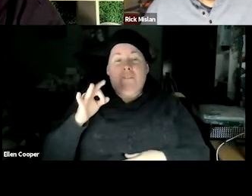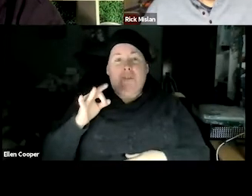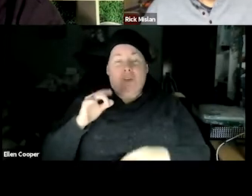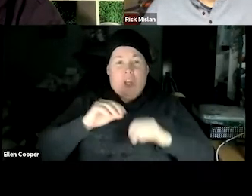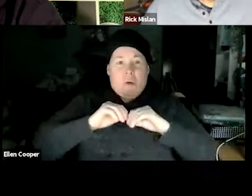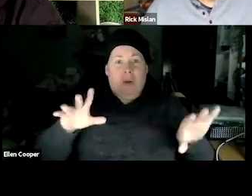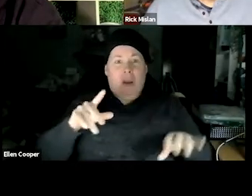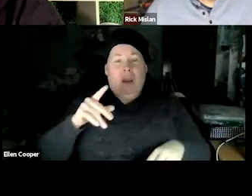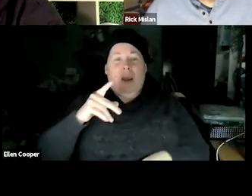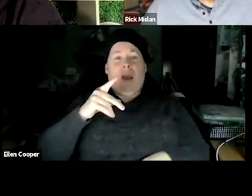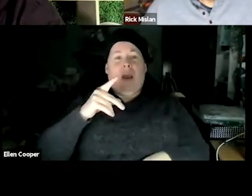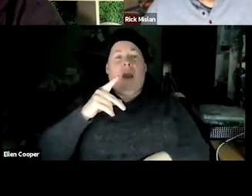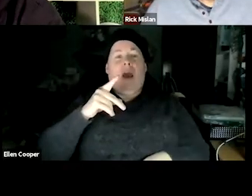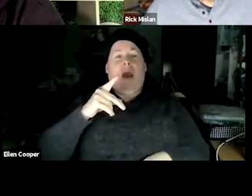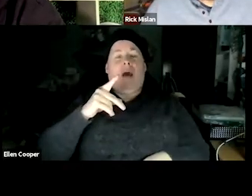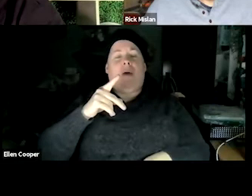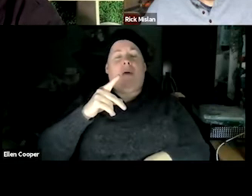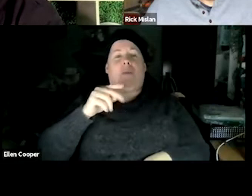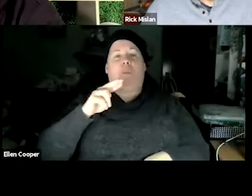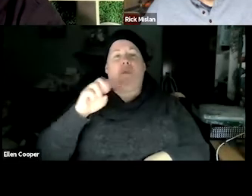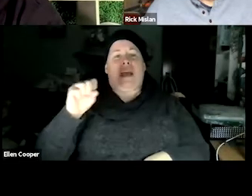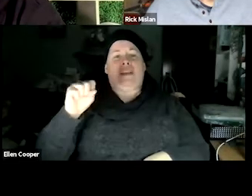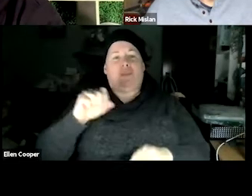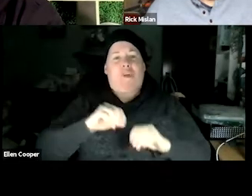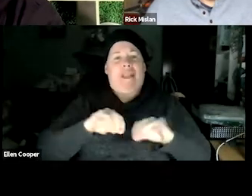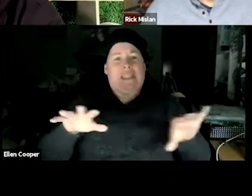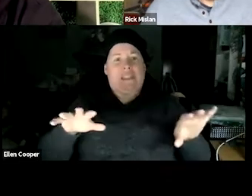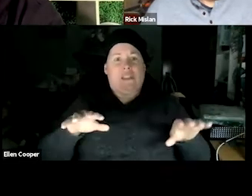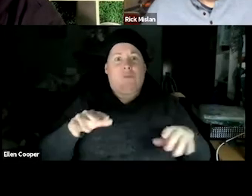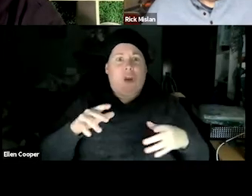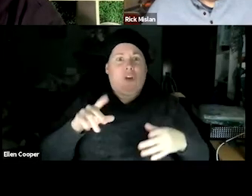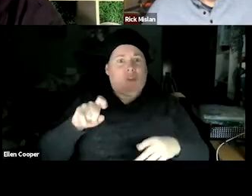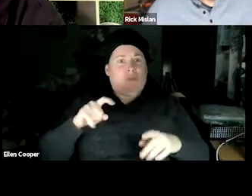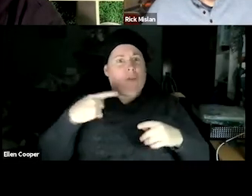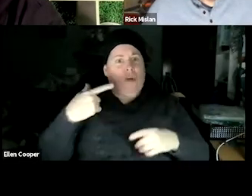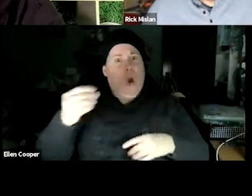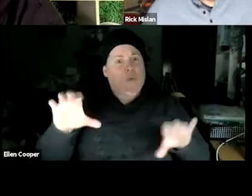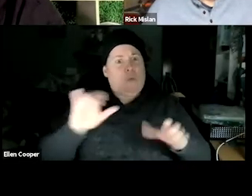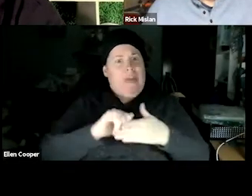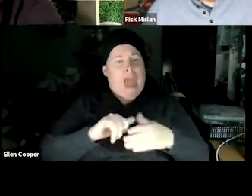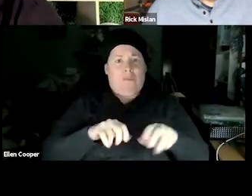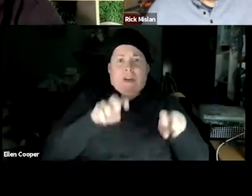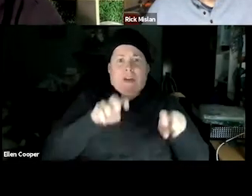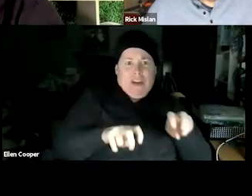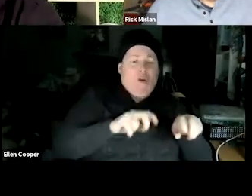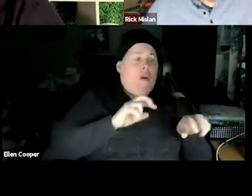you issue the press release to go sit in front of a reporter. If you're going to talk to an investor, you're going to talk to an actual investor.